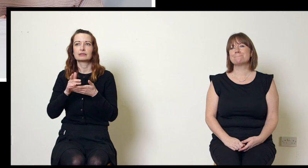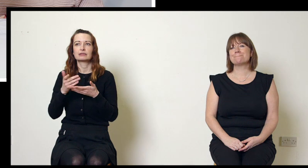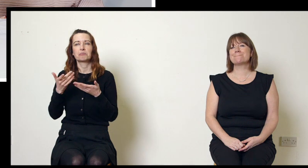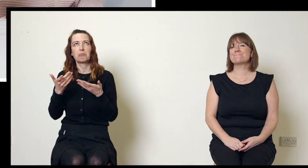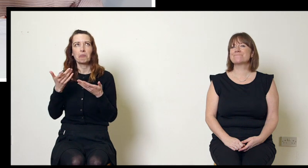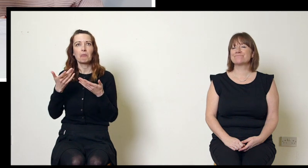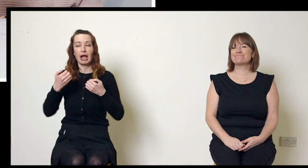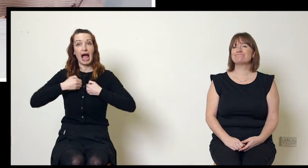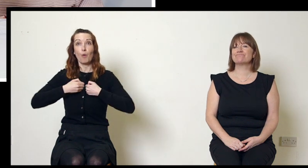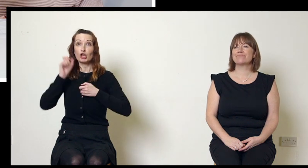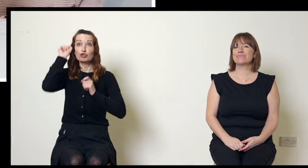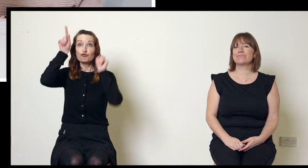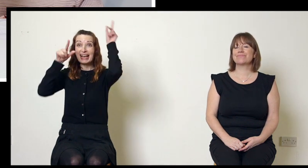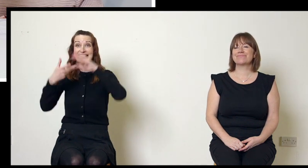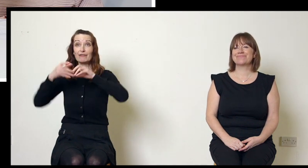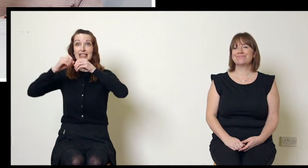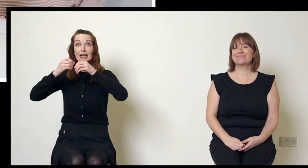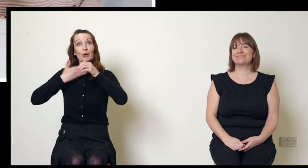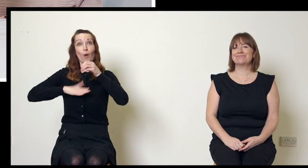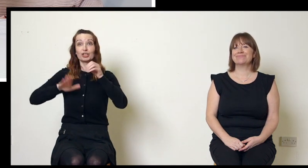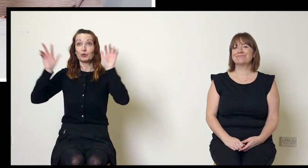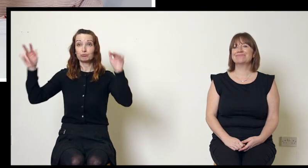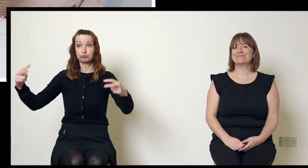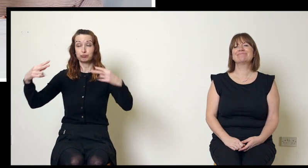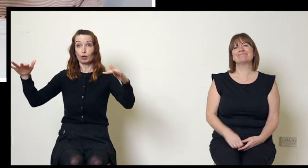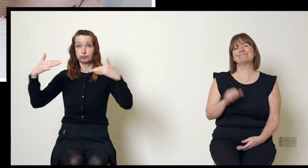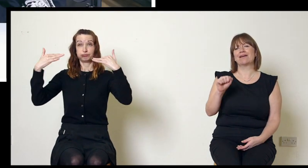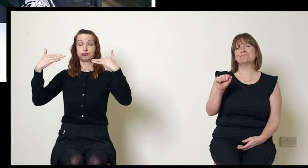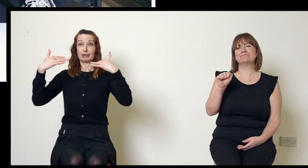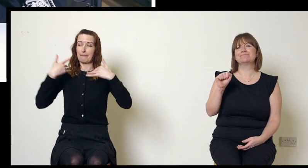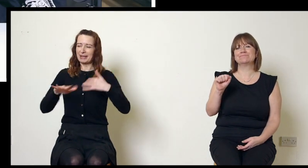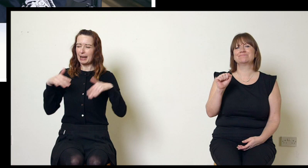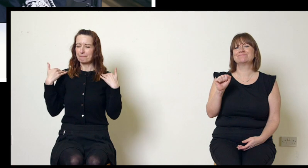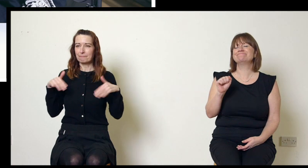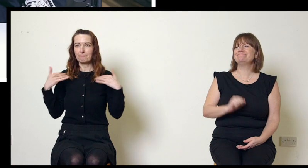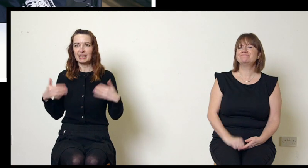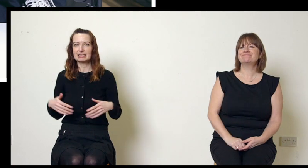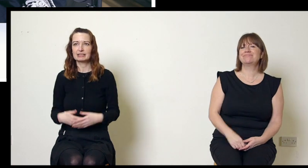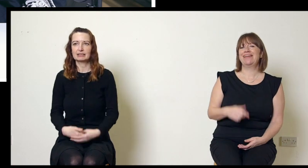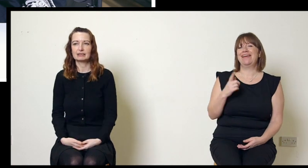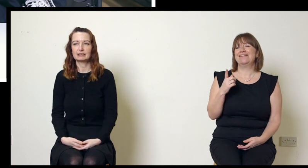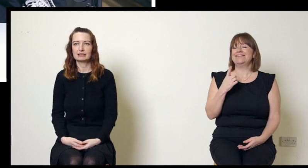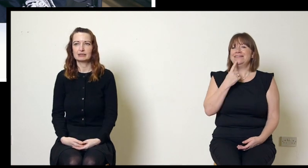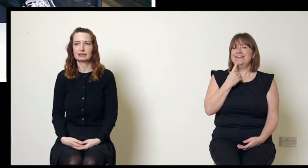our creativity to shine locally even more has been amazing. Yep. No, completely. And I think even down to where we… we did a big project,